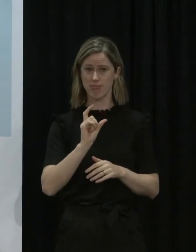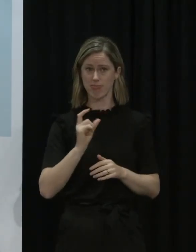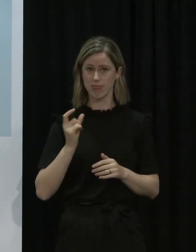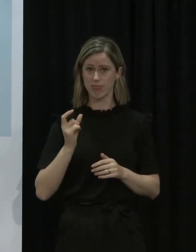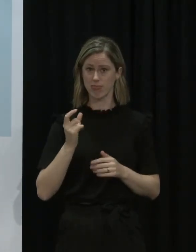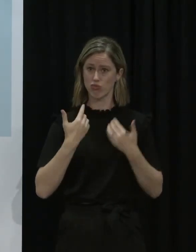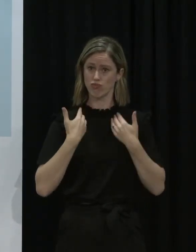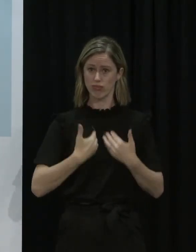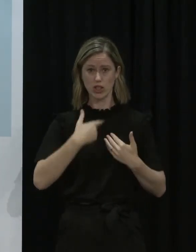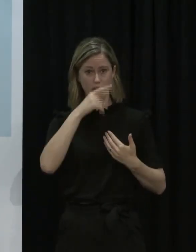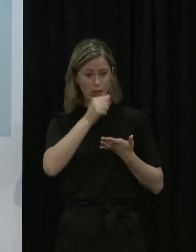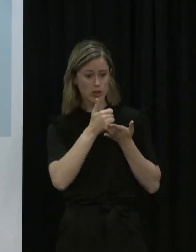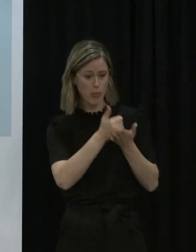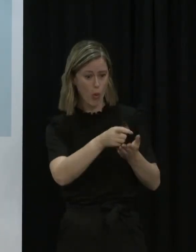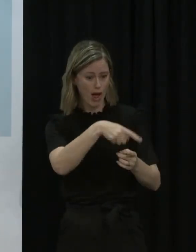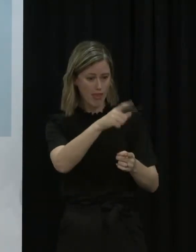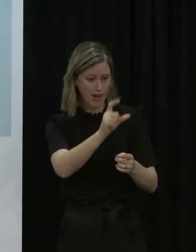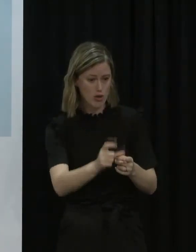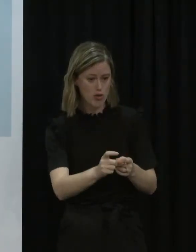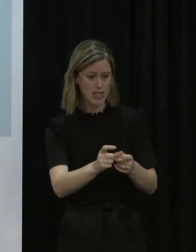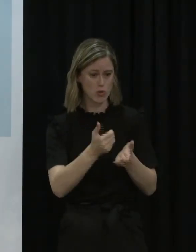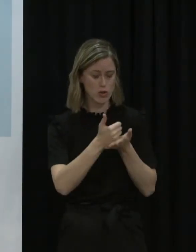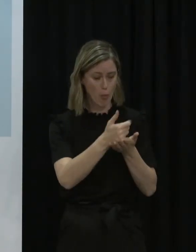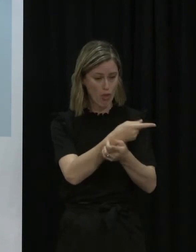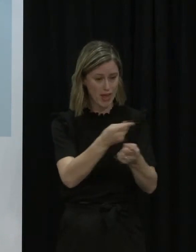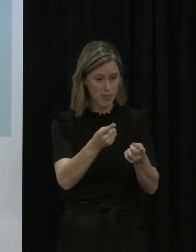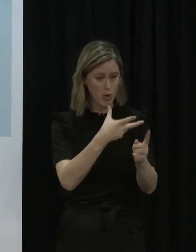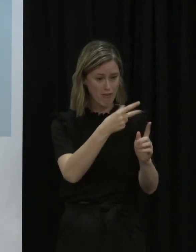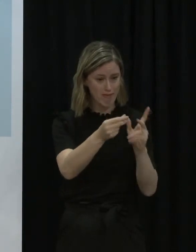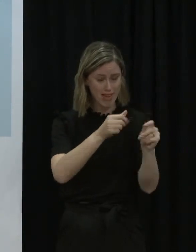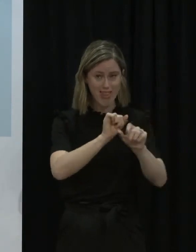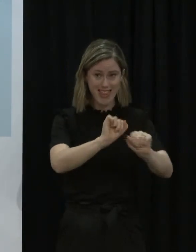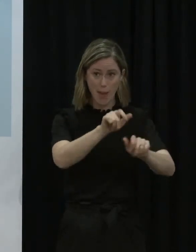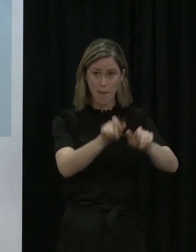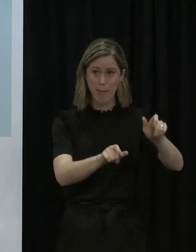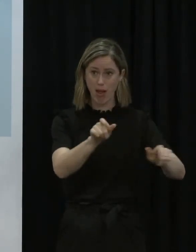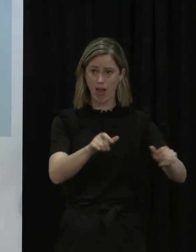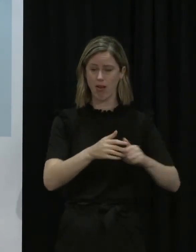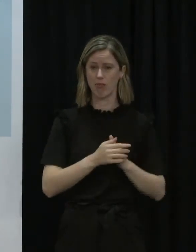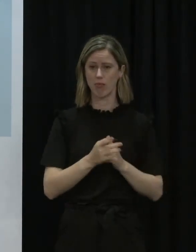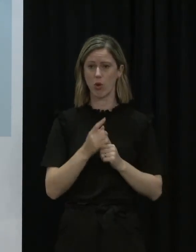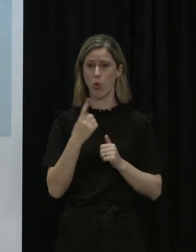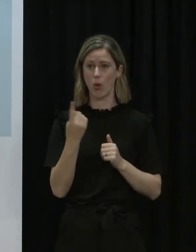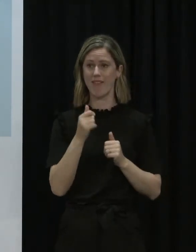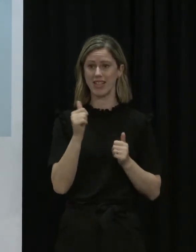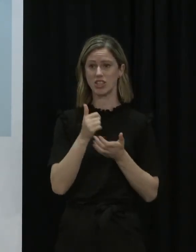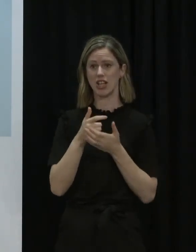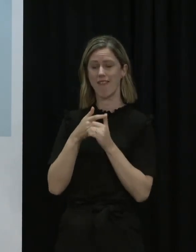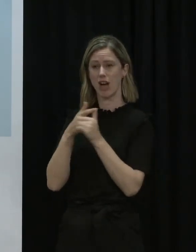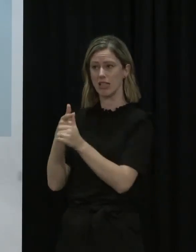part of the global pandemic response that countries can afford to support vaccine